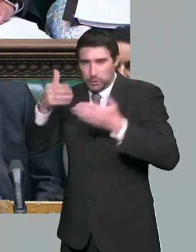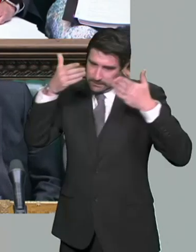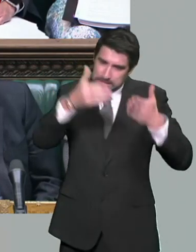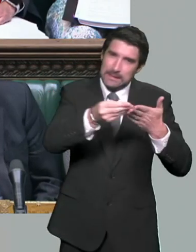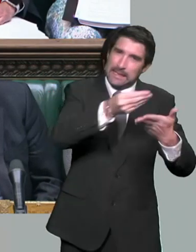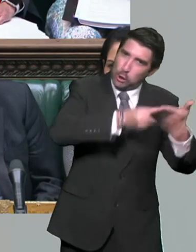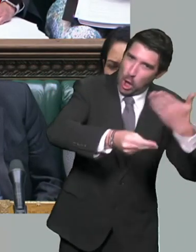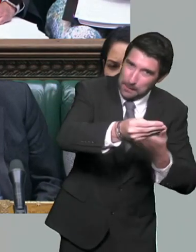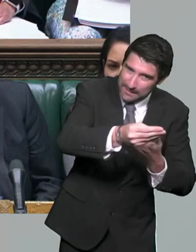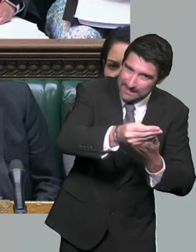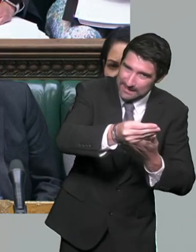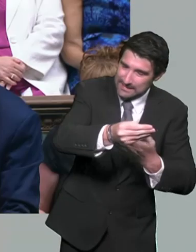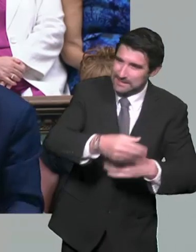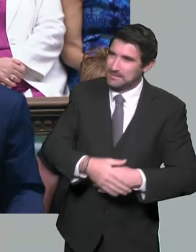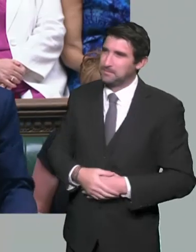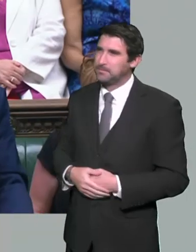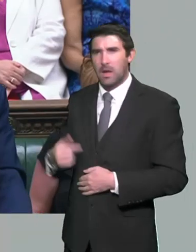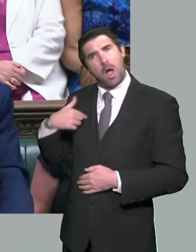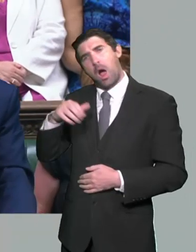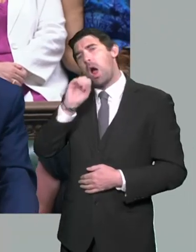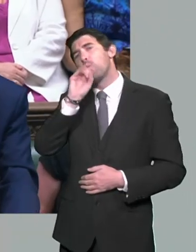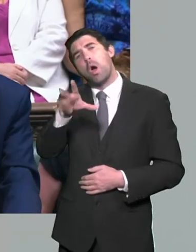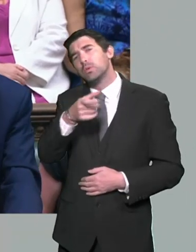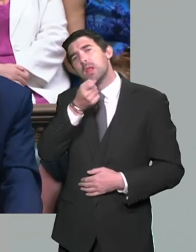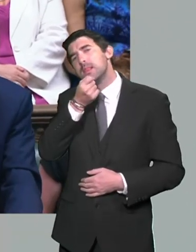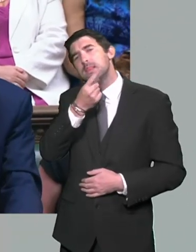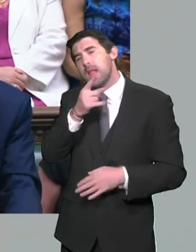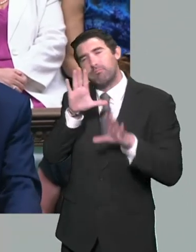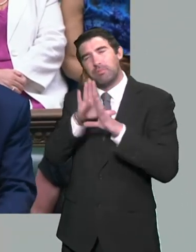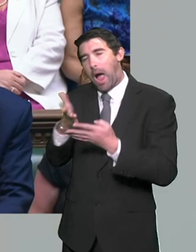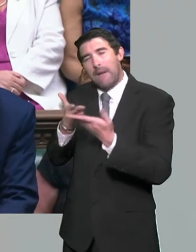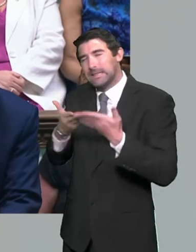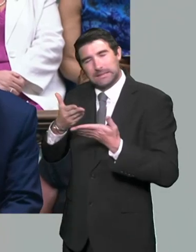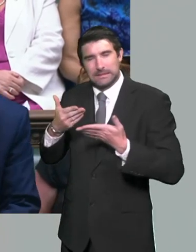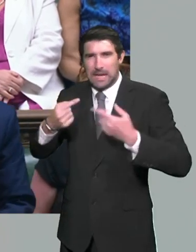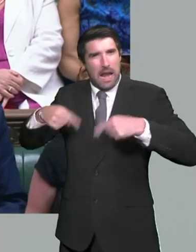is pretty unparliamentary —but when did screwing business turn from a flippant comment